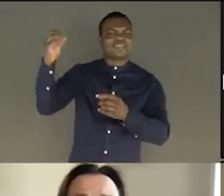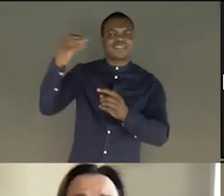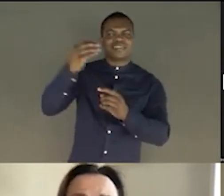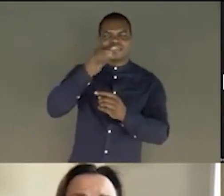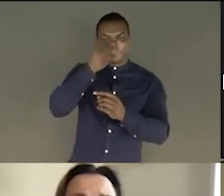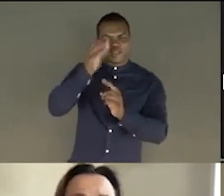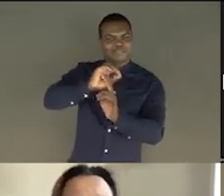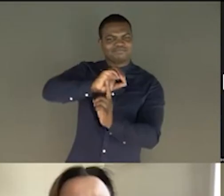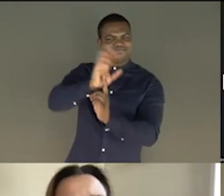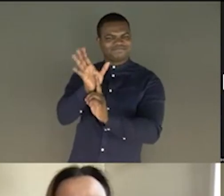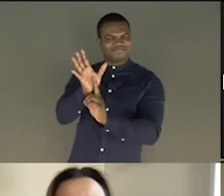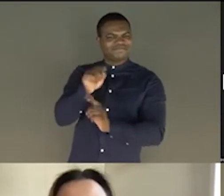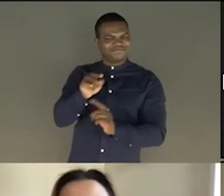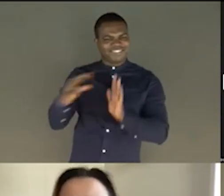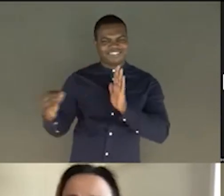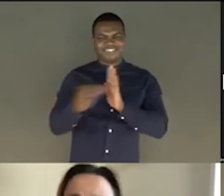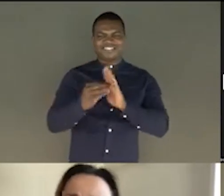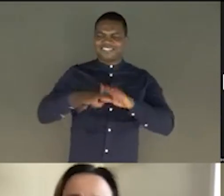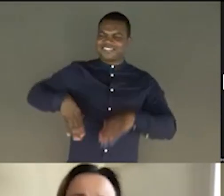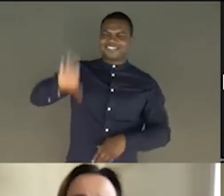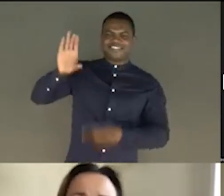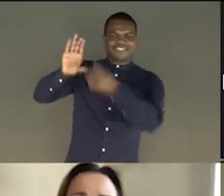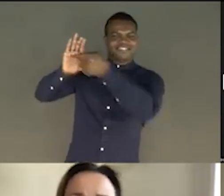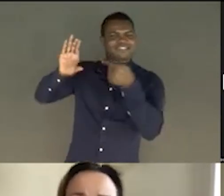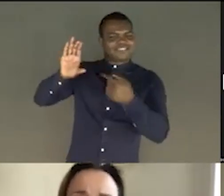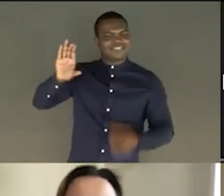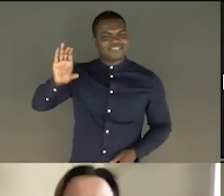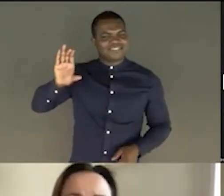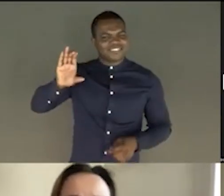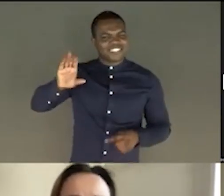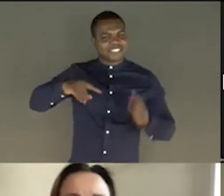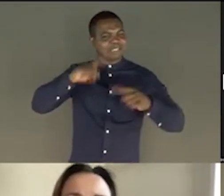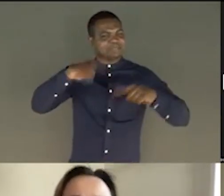But I think if we want to apply this in the EU, don't say the word UK because